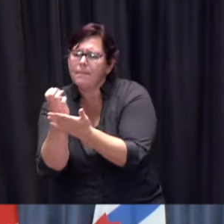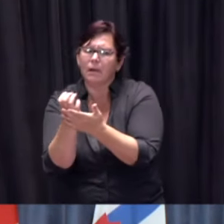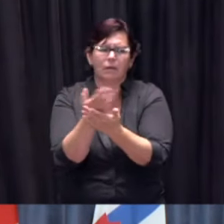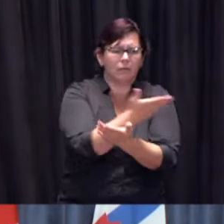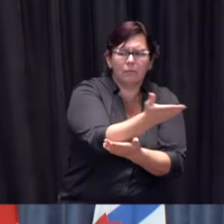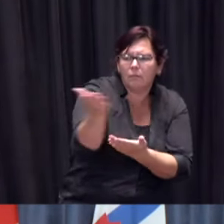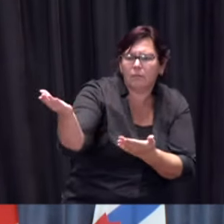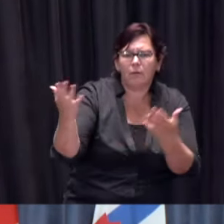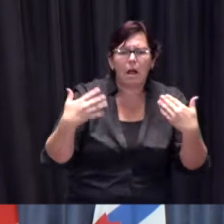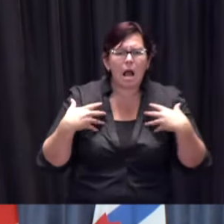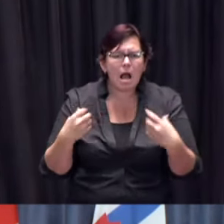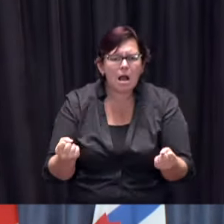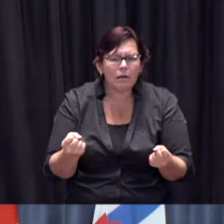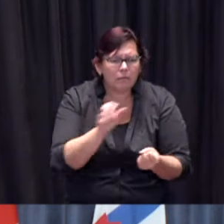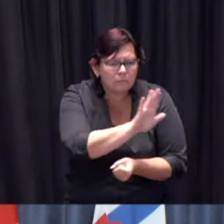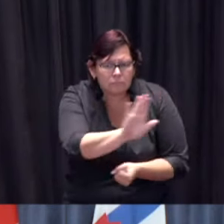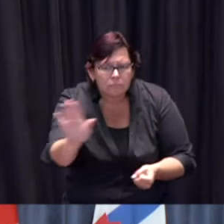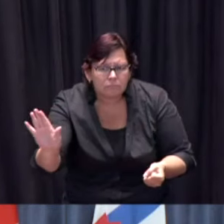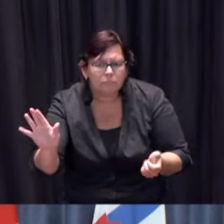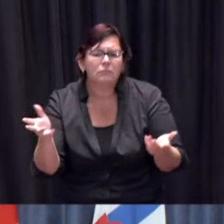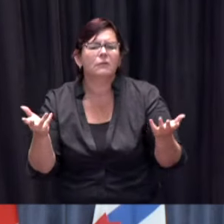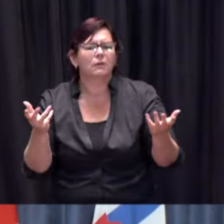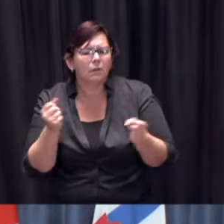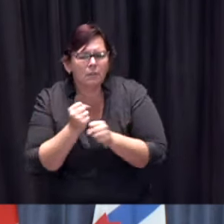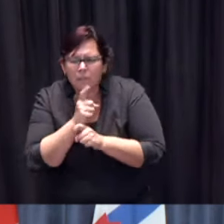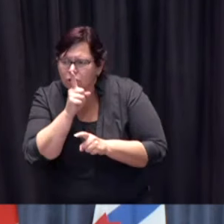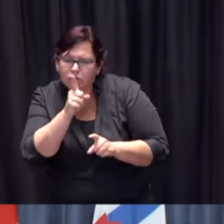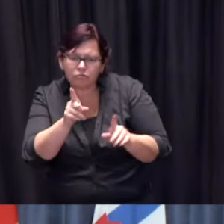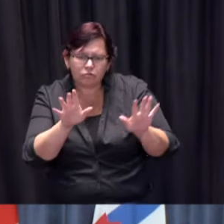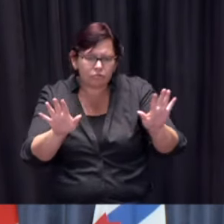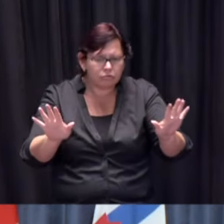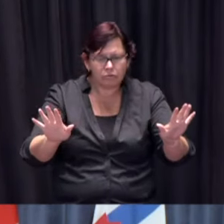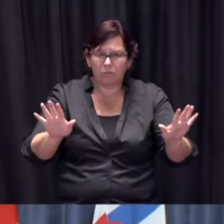Businesses need to open their doors and to keep them open.